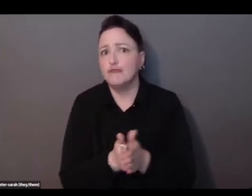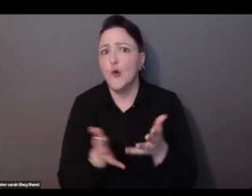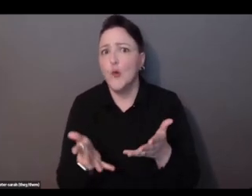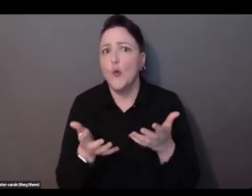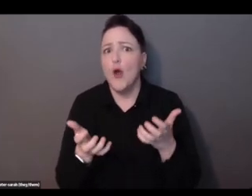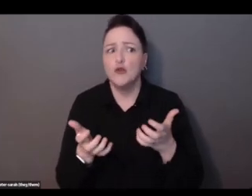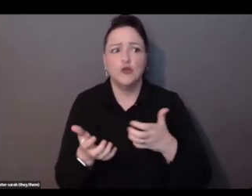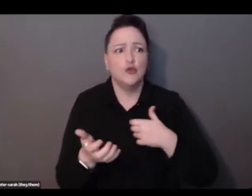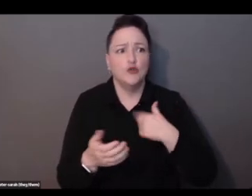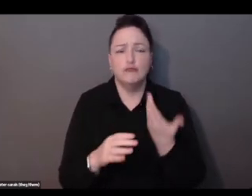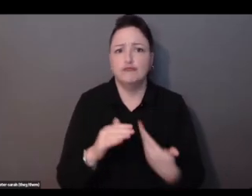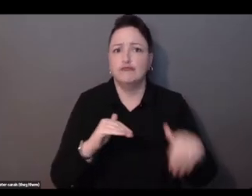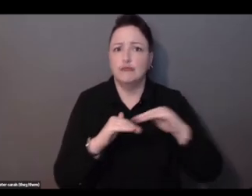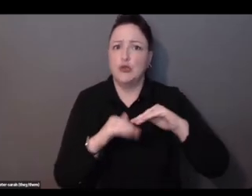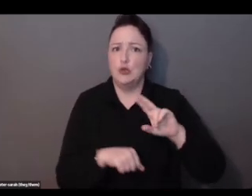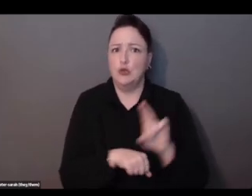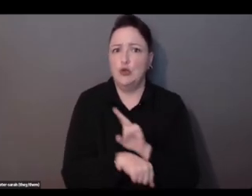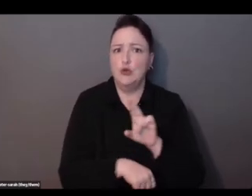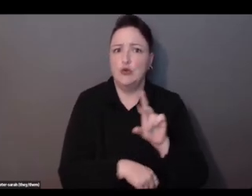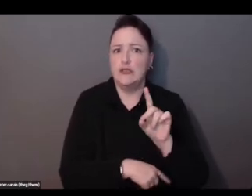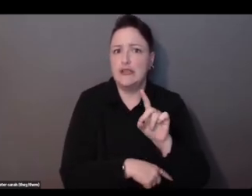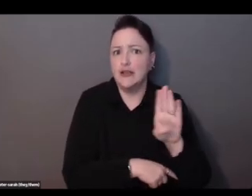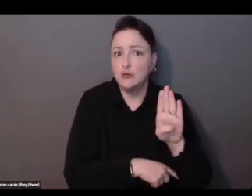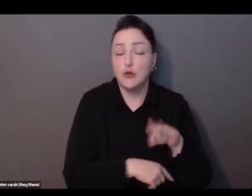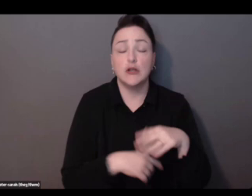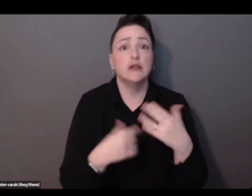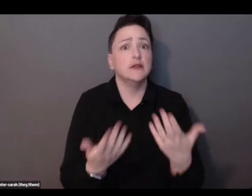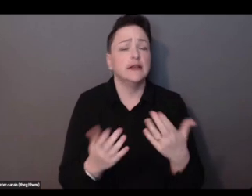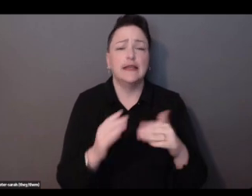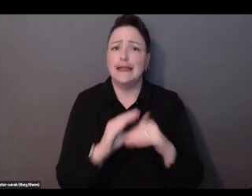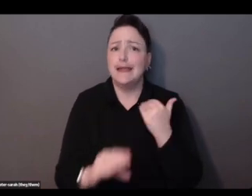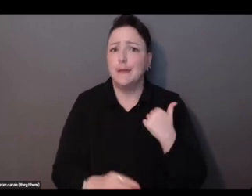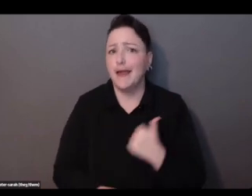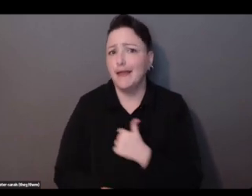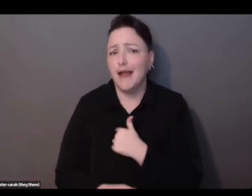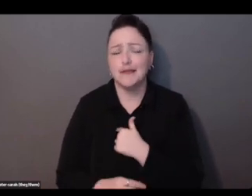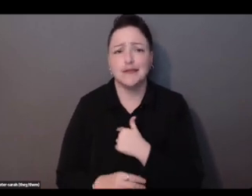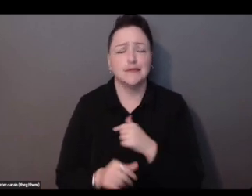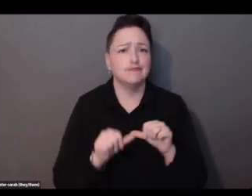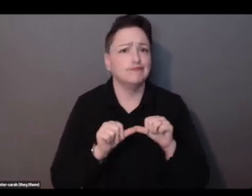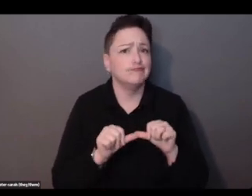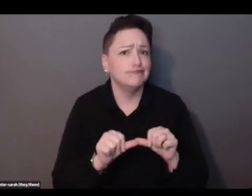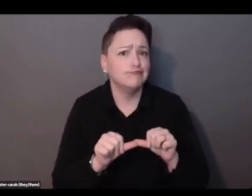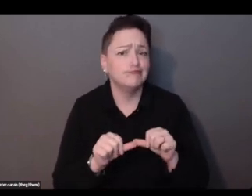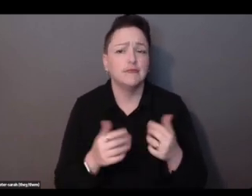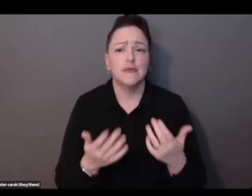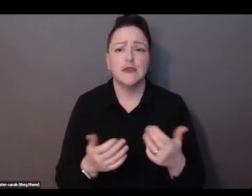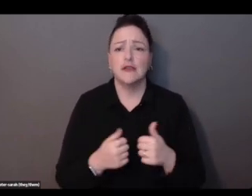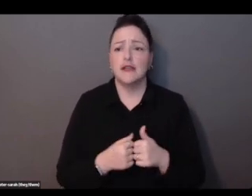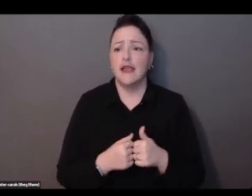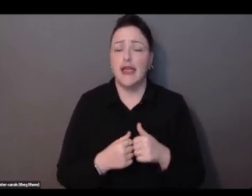So please continue to email us to ask questions, as well as seek our partners such as JIA,